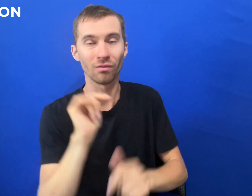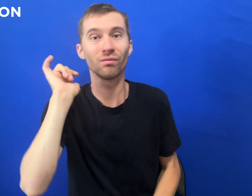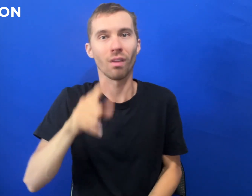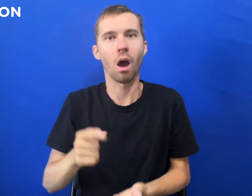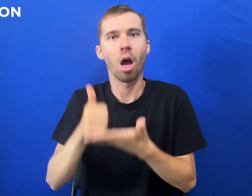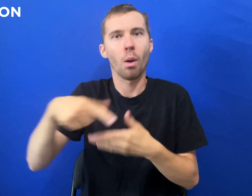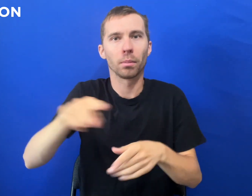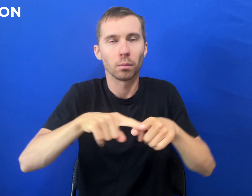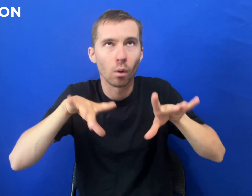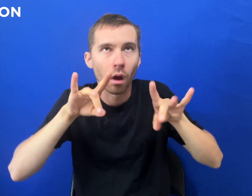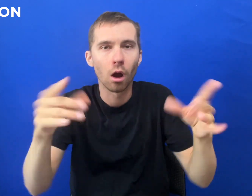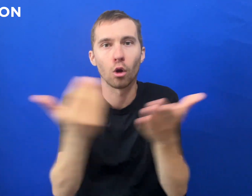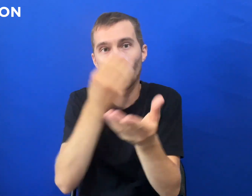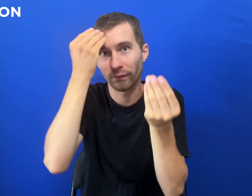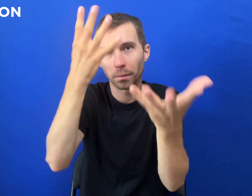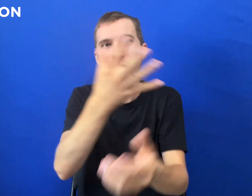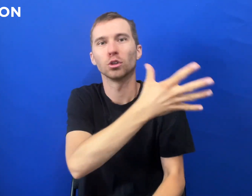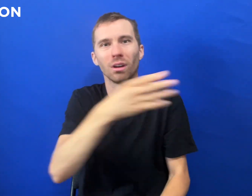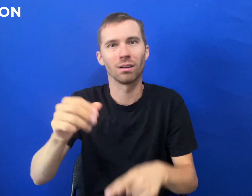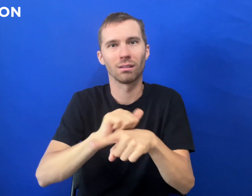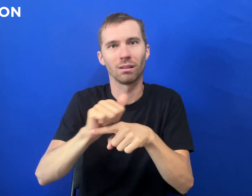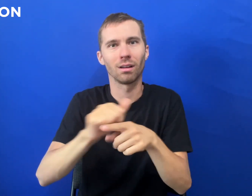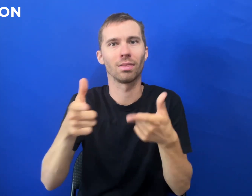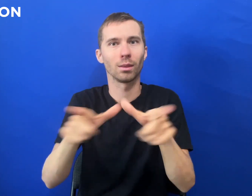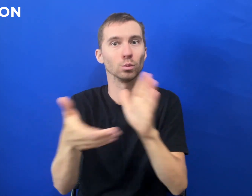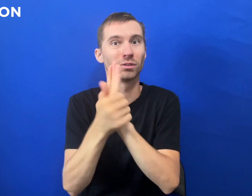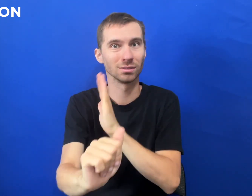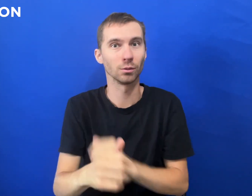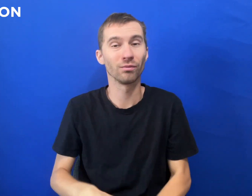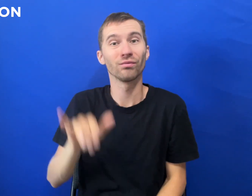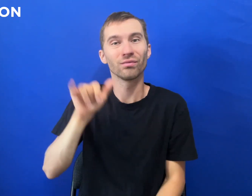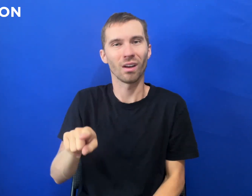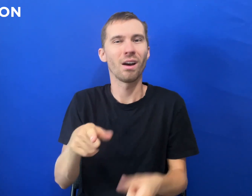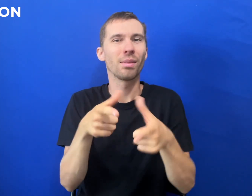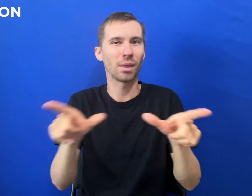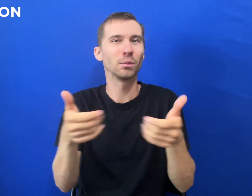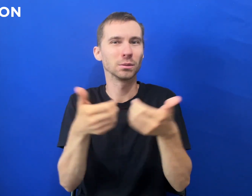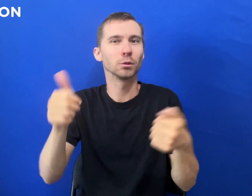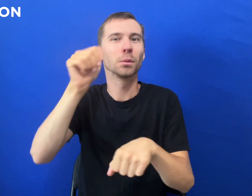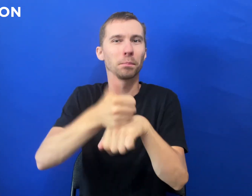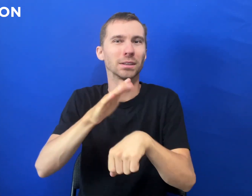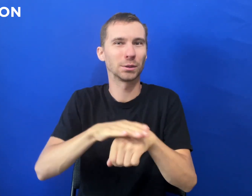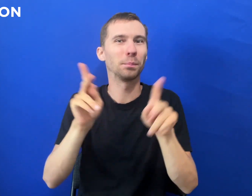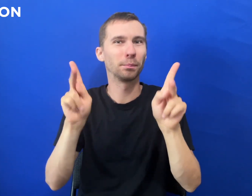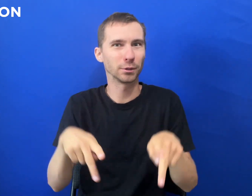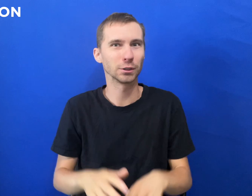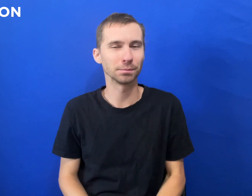This approach helps students to acquire new information and practice language skills. That is language separation based on person.